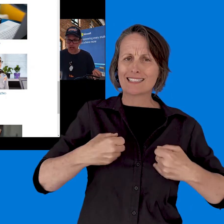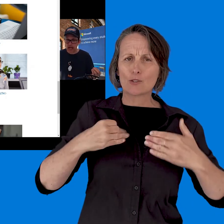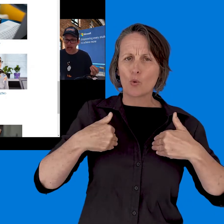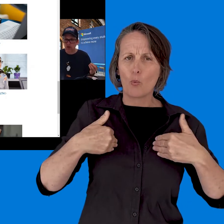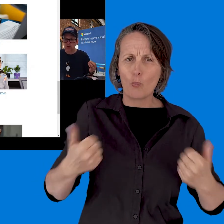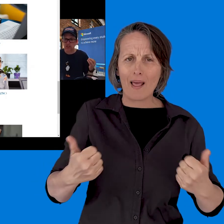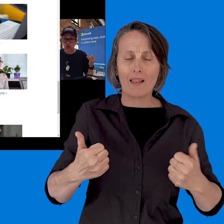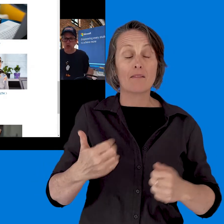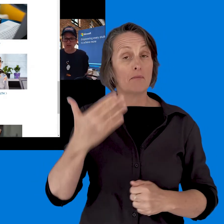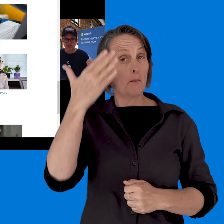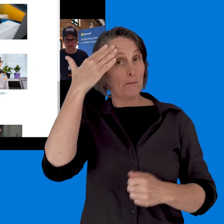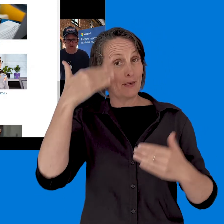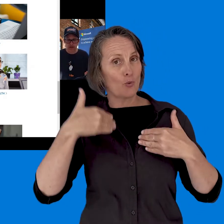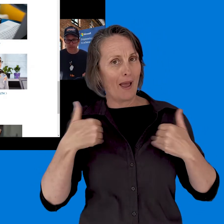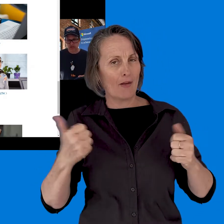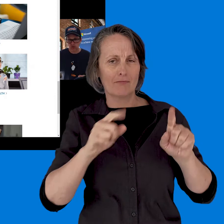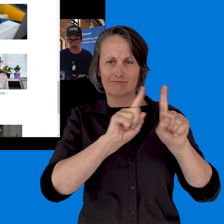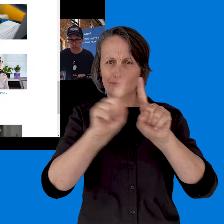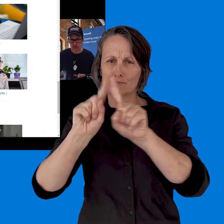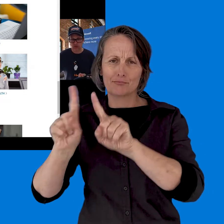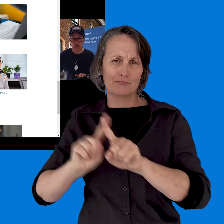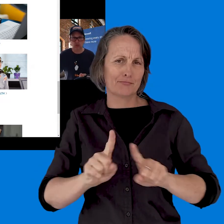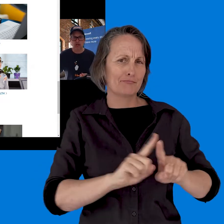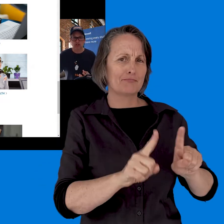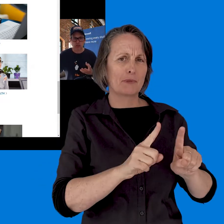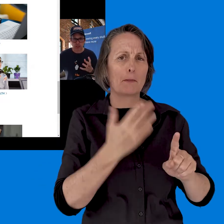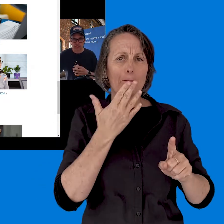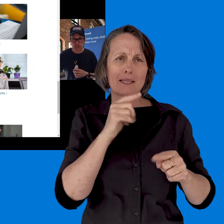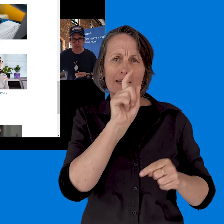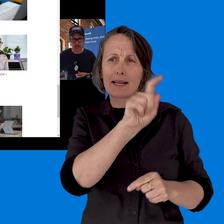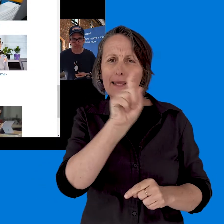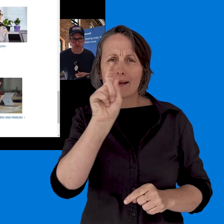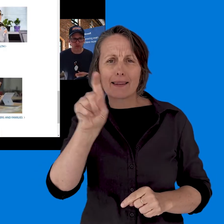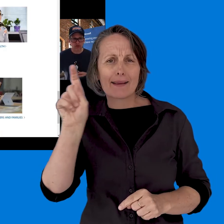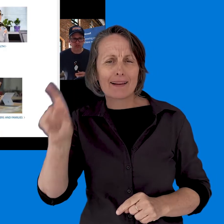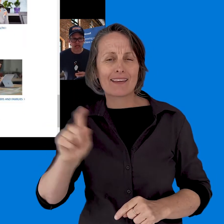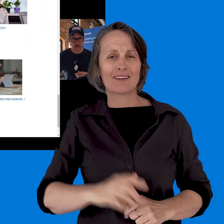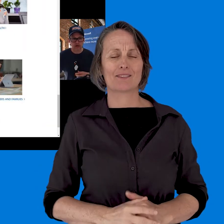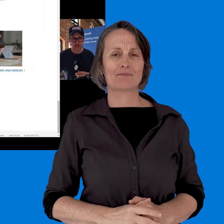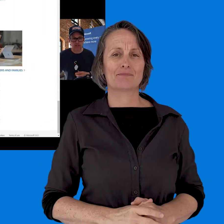and also stuff around mental health, too. So please jump in and have a look at those categories.